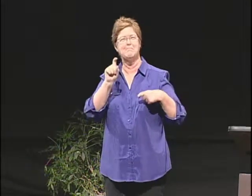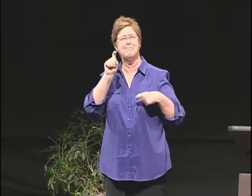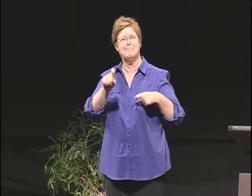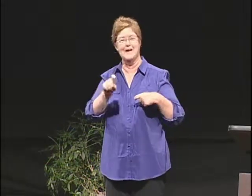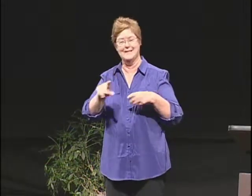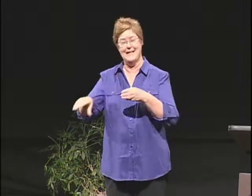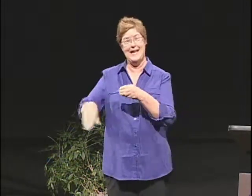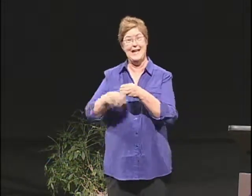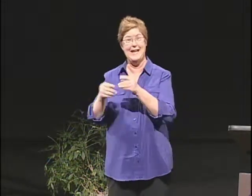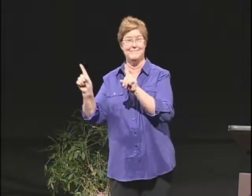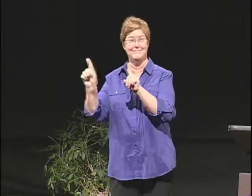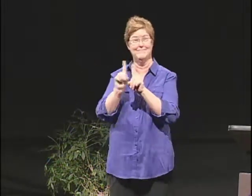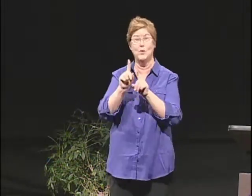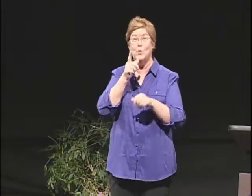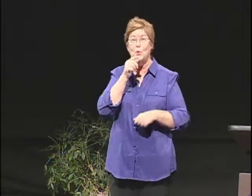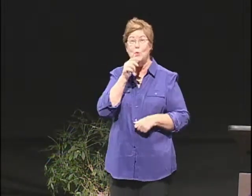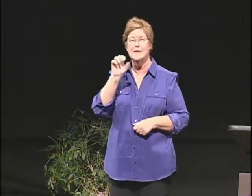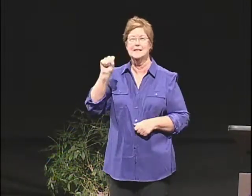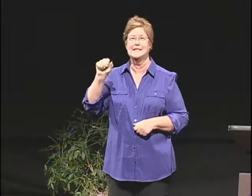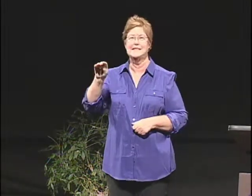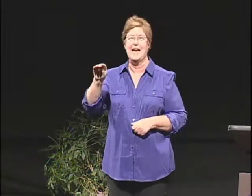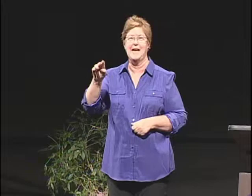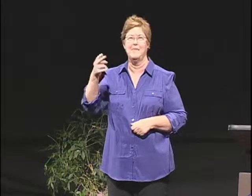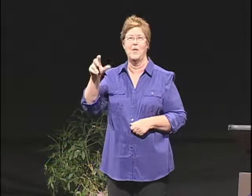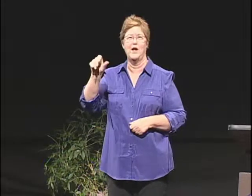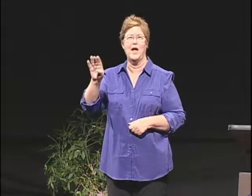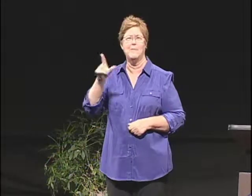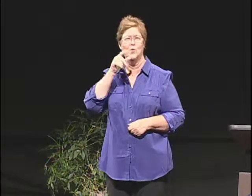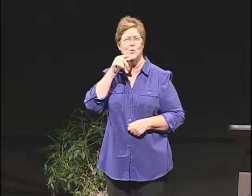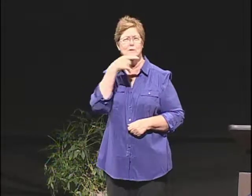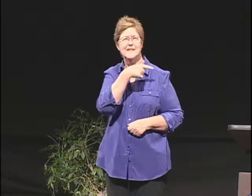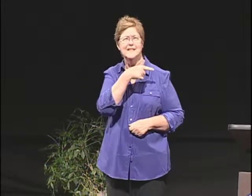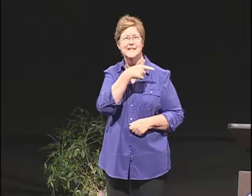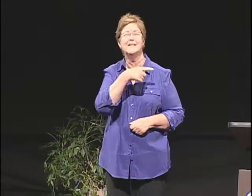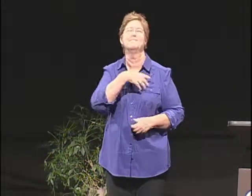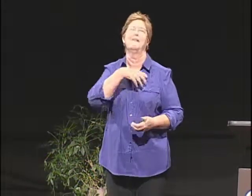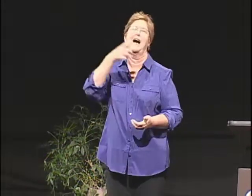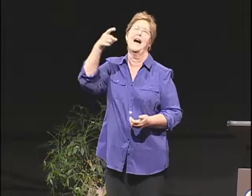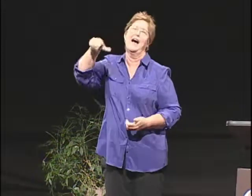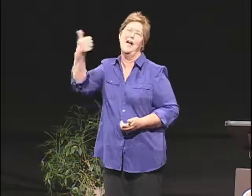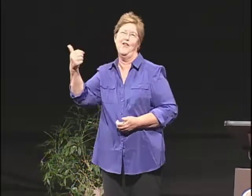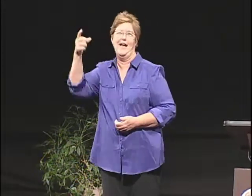but I must also let you know that I have a person who helps me, Sam Holcomb.